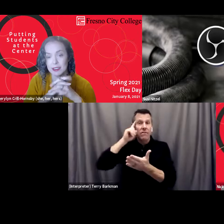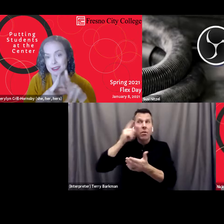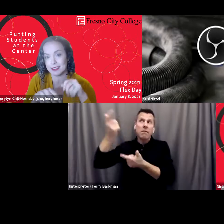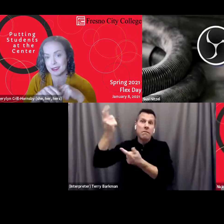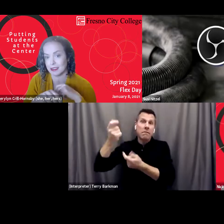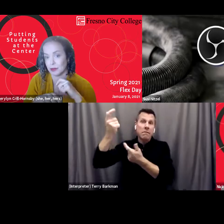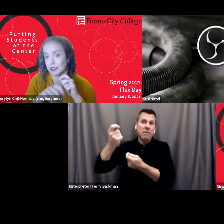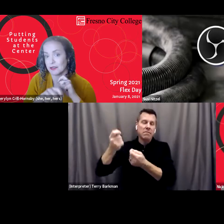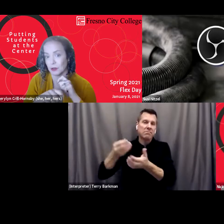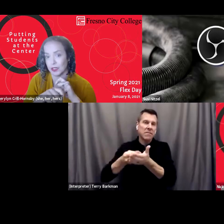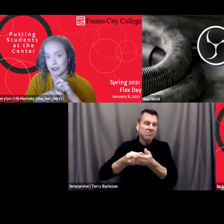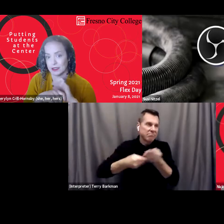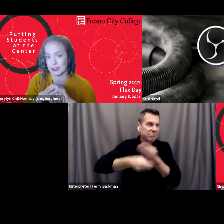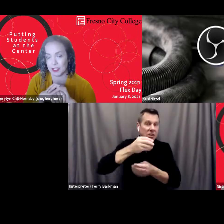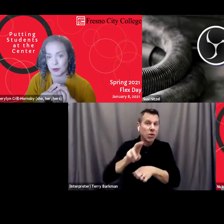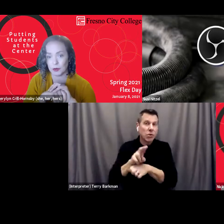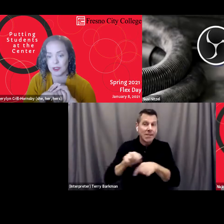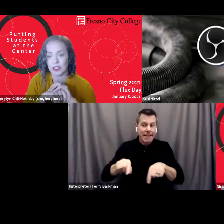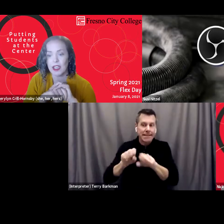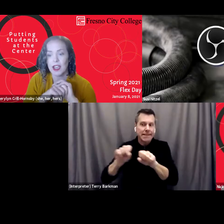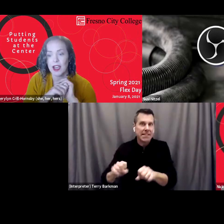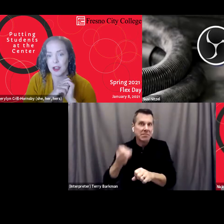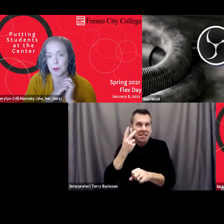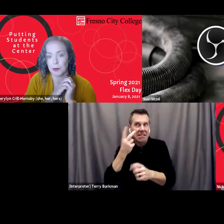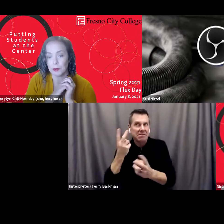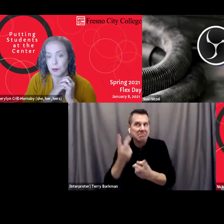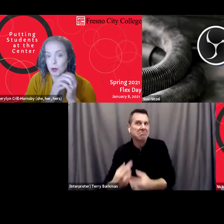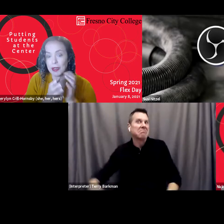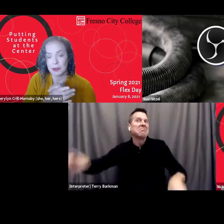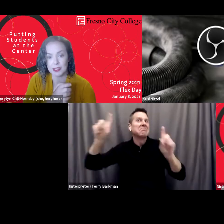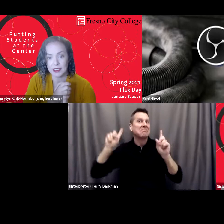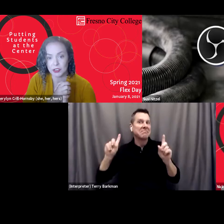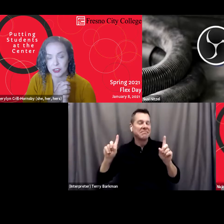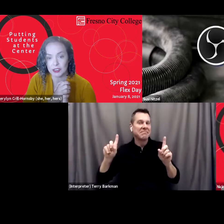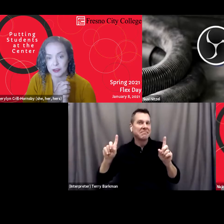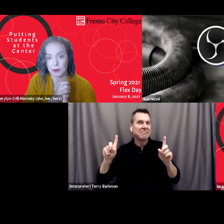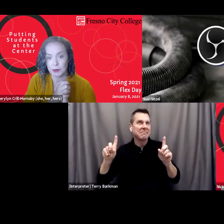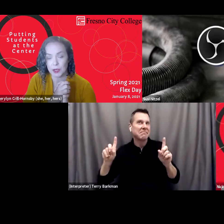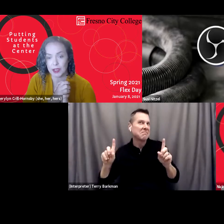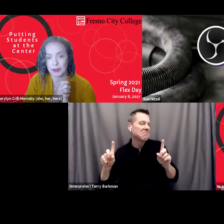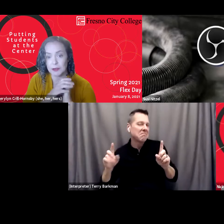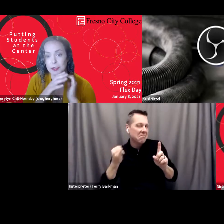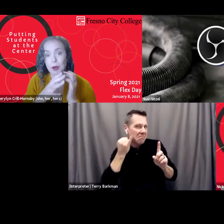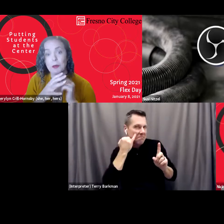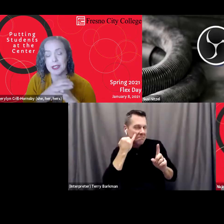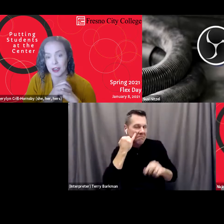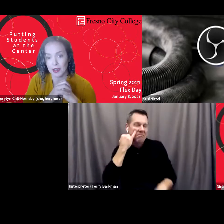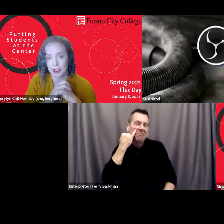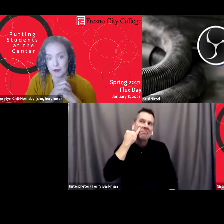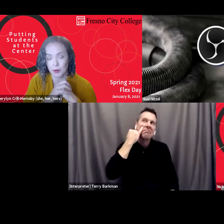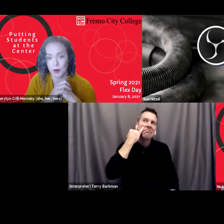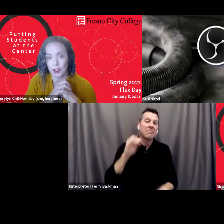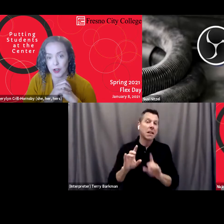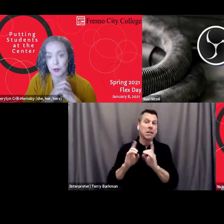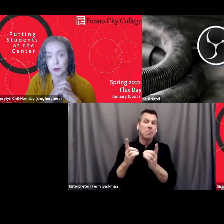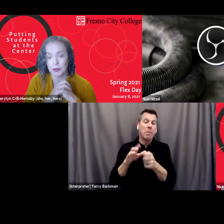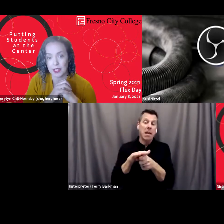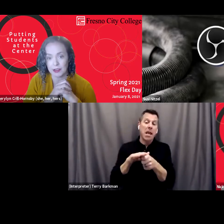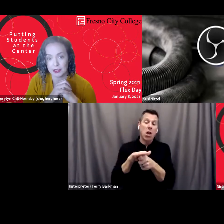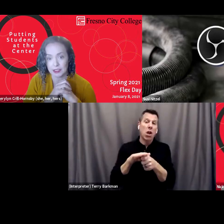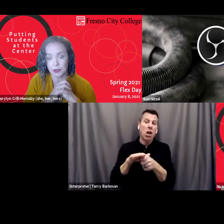existing systems in different ways to see if they would work. What about the potential in a department area for a group of faculty to